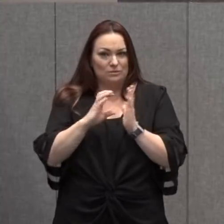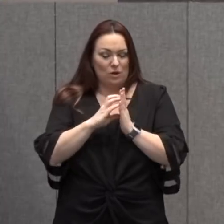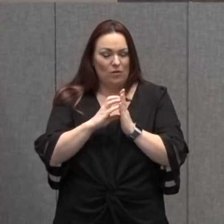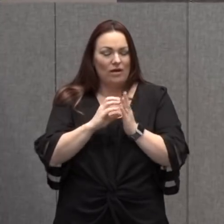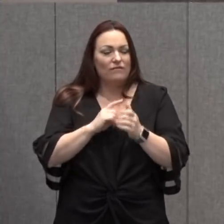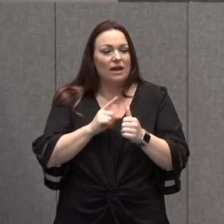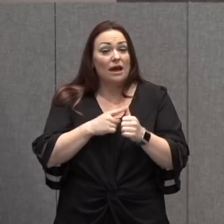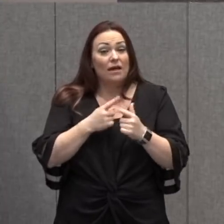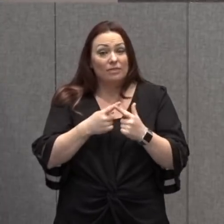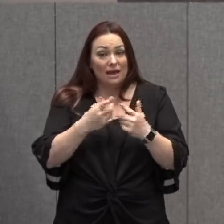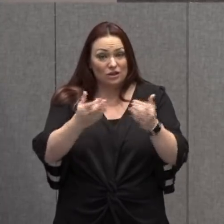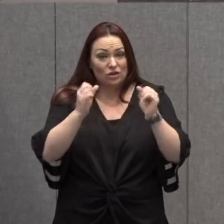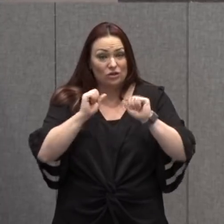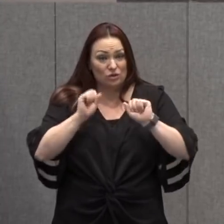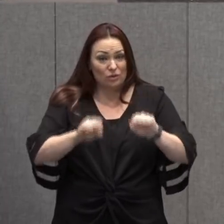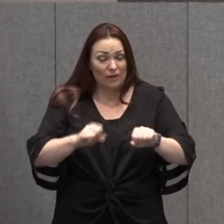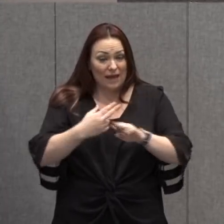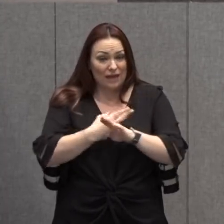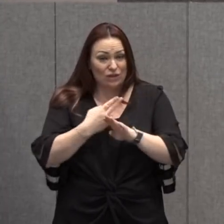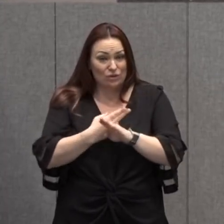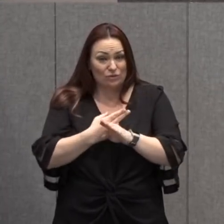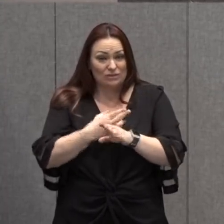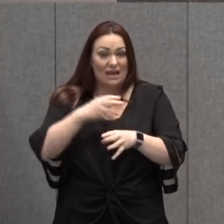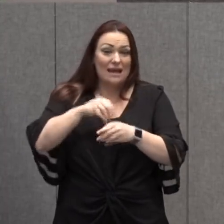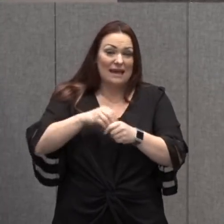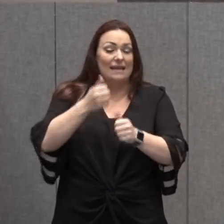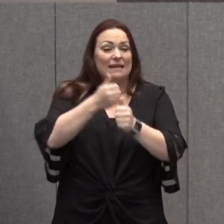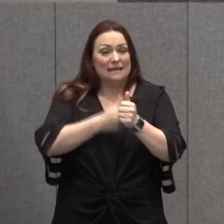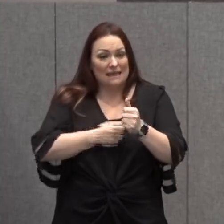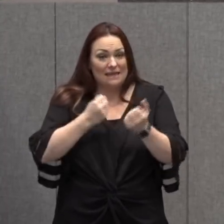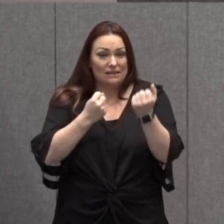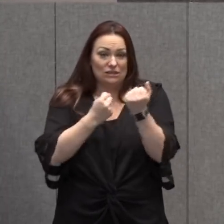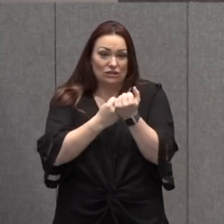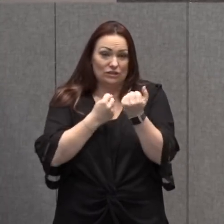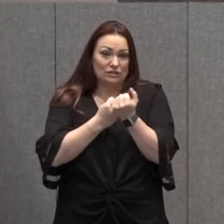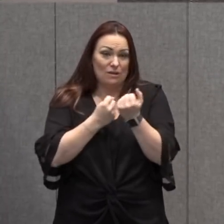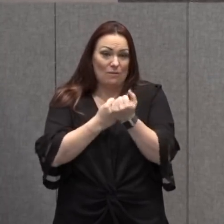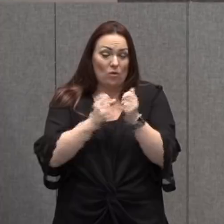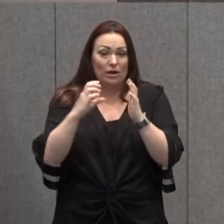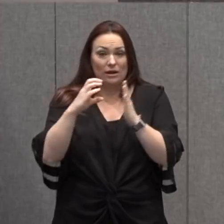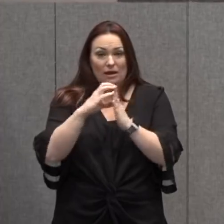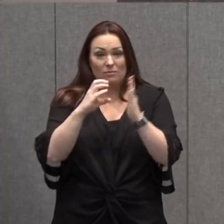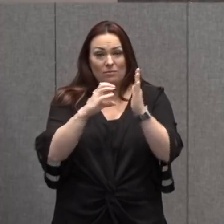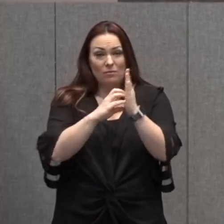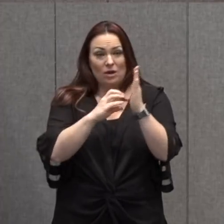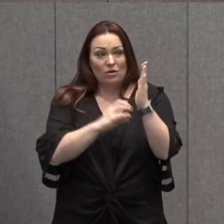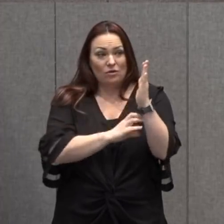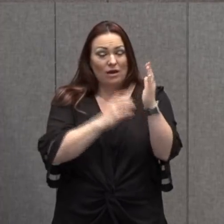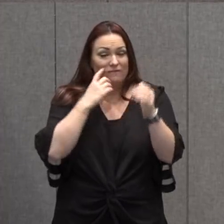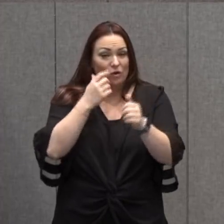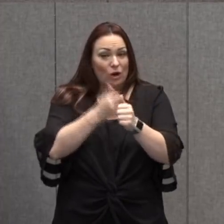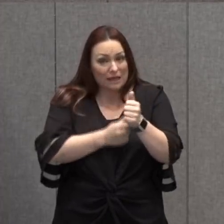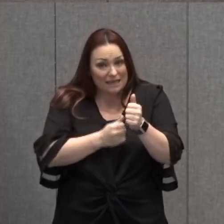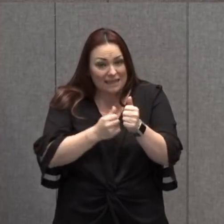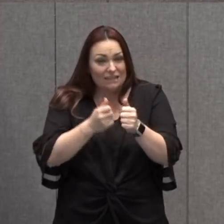and then you can use it in each supporting paragraph for each of the details that you